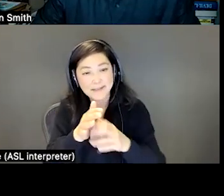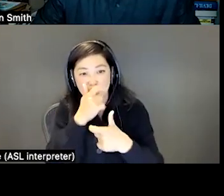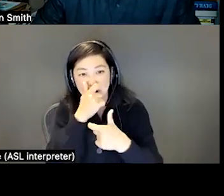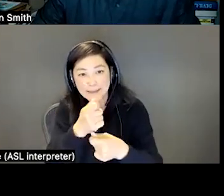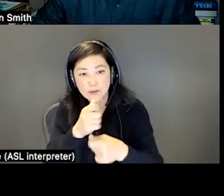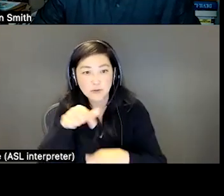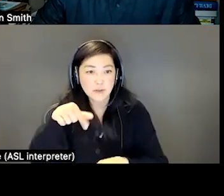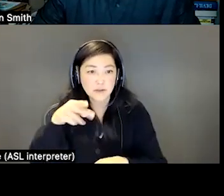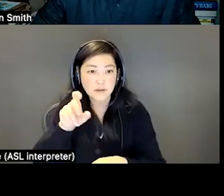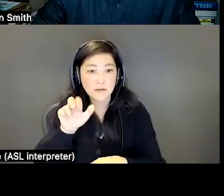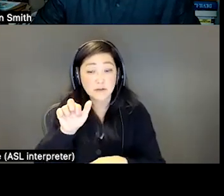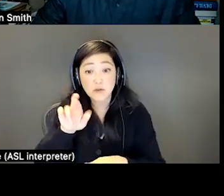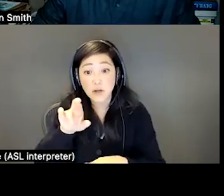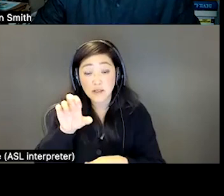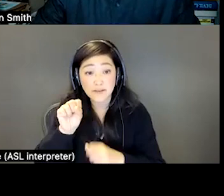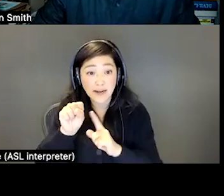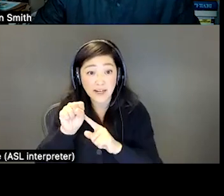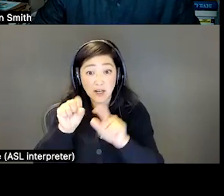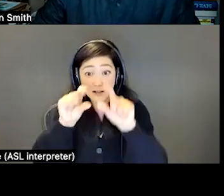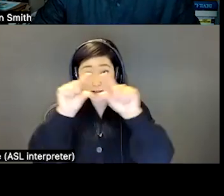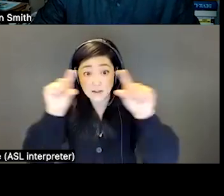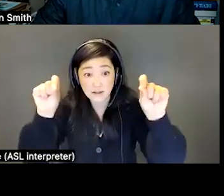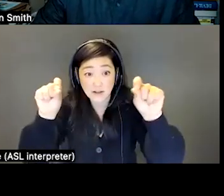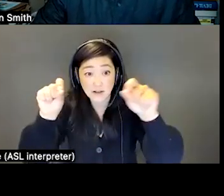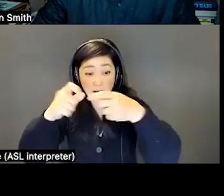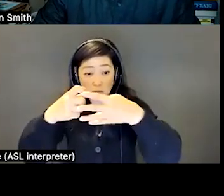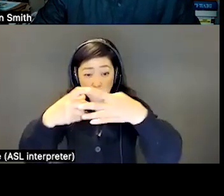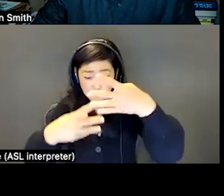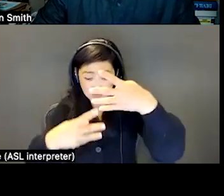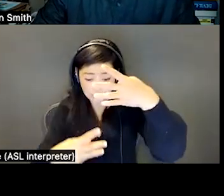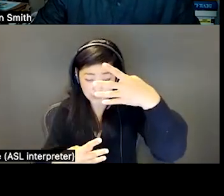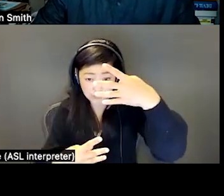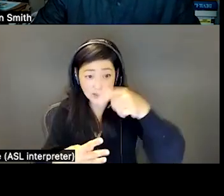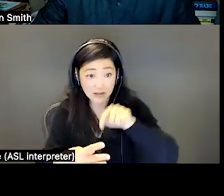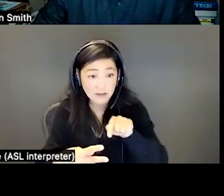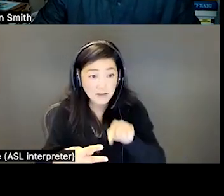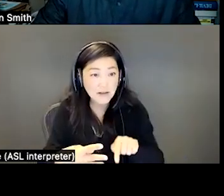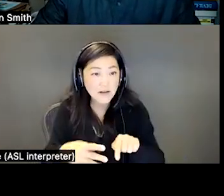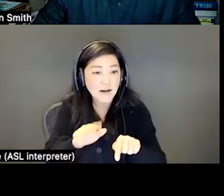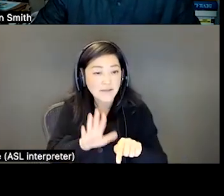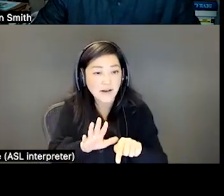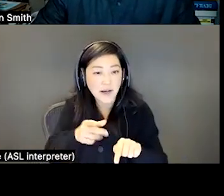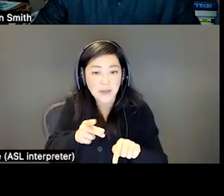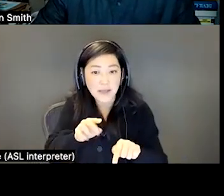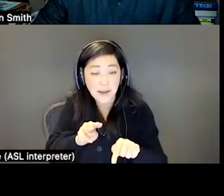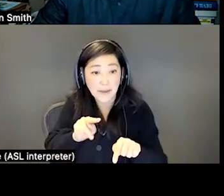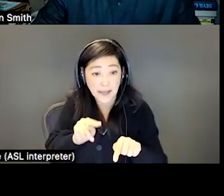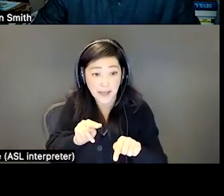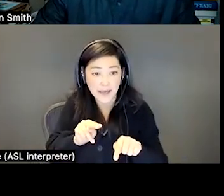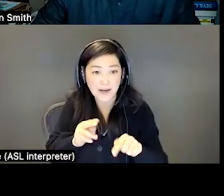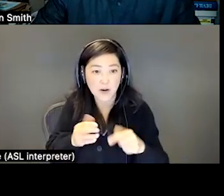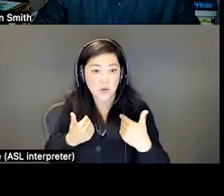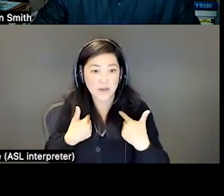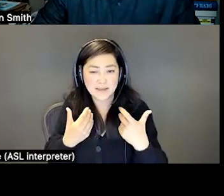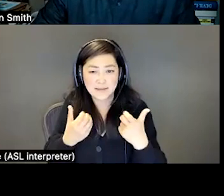And then we drill down 5PMK, we've got so much detail here that we can actually say relating